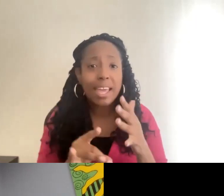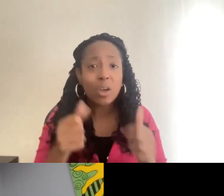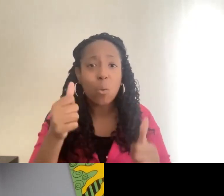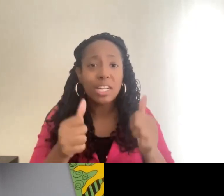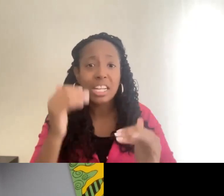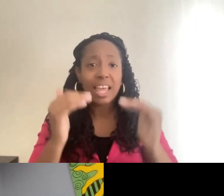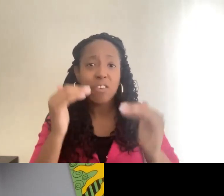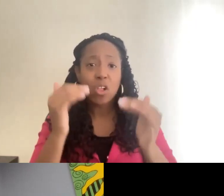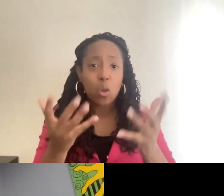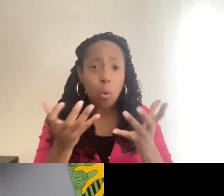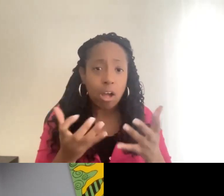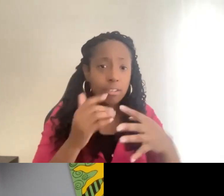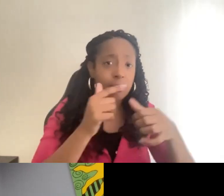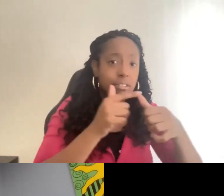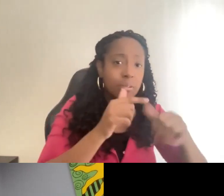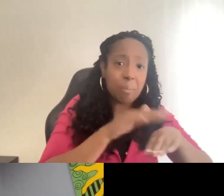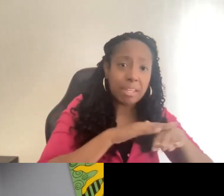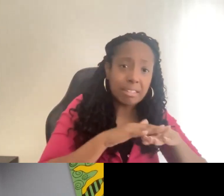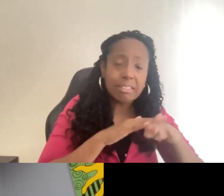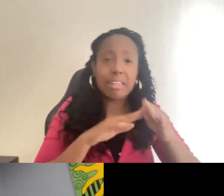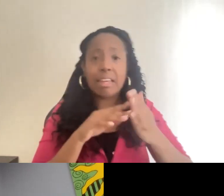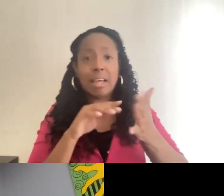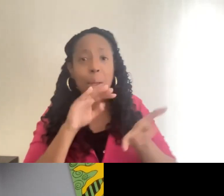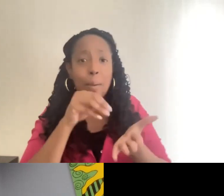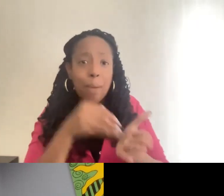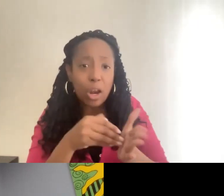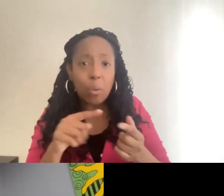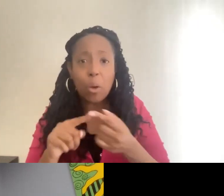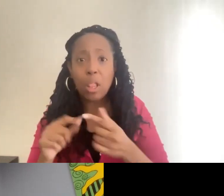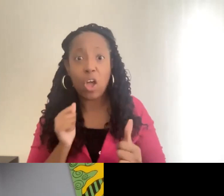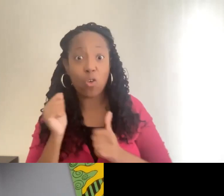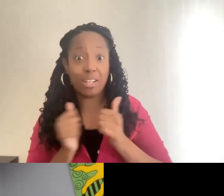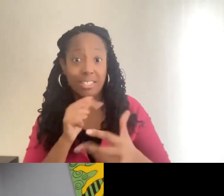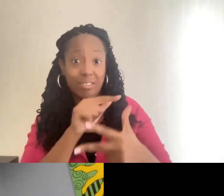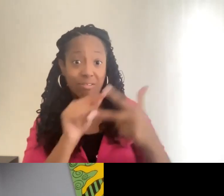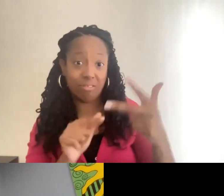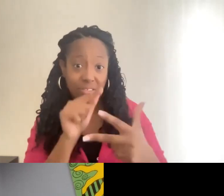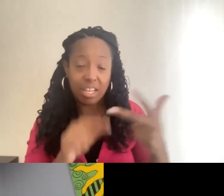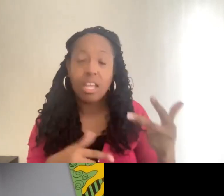a score that goes along with that right so there are risk tolerance scores that you can you can